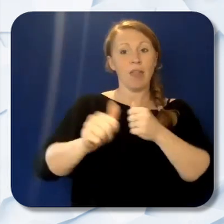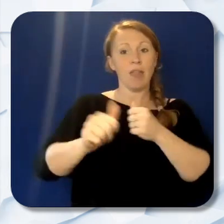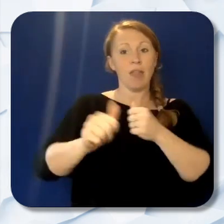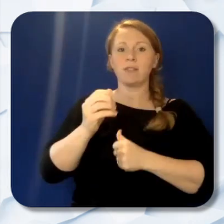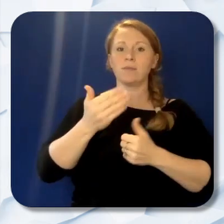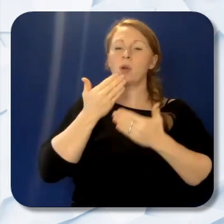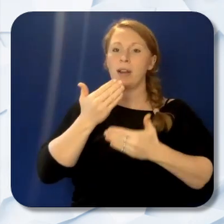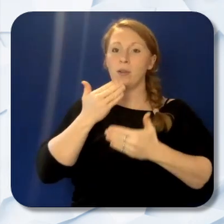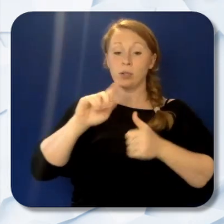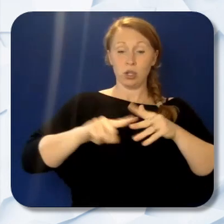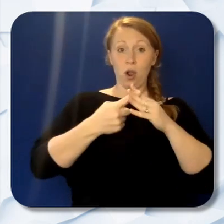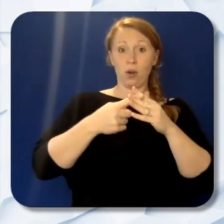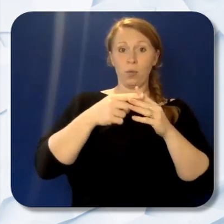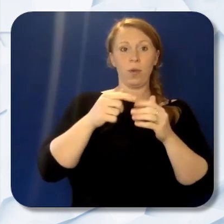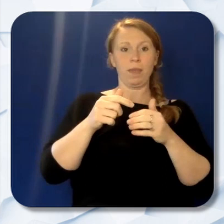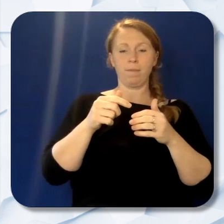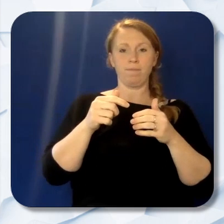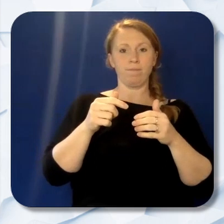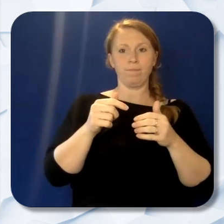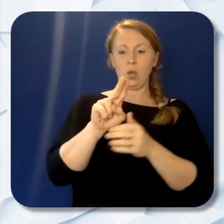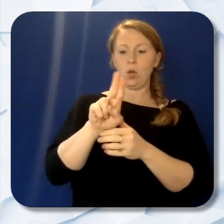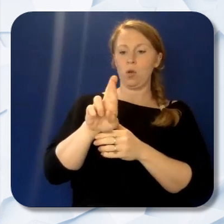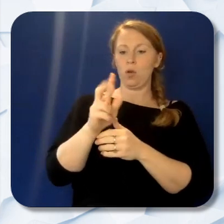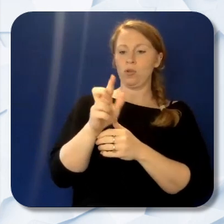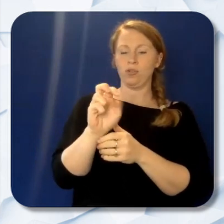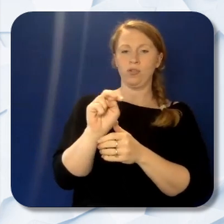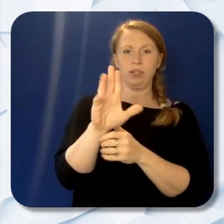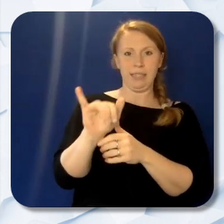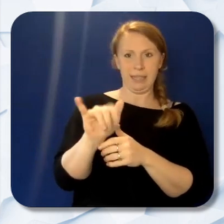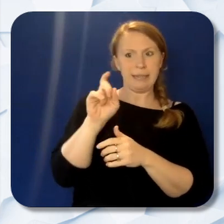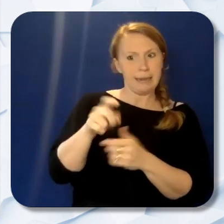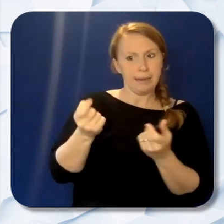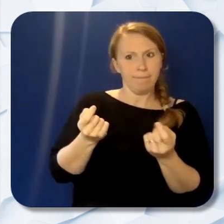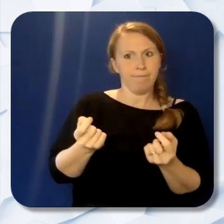urgency. We have never ever been at this moment before last year the United States